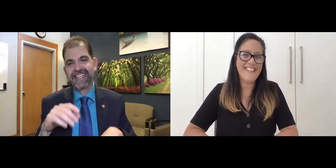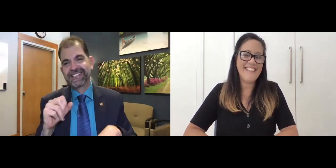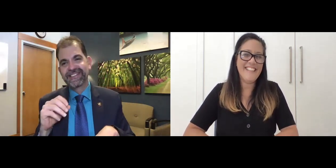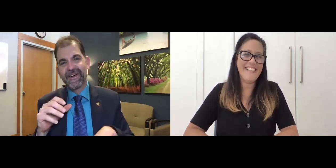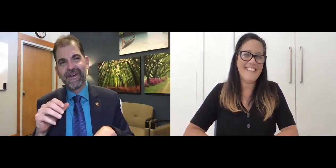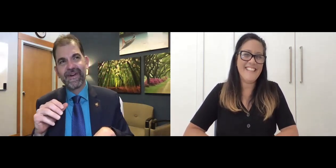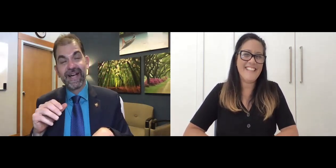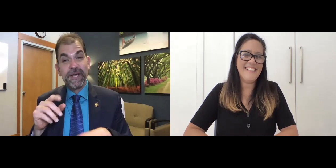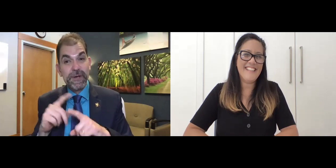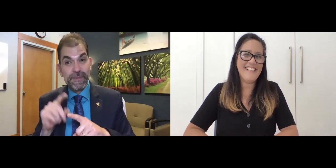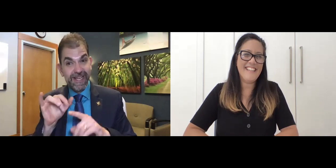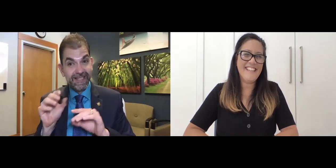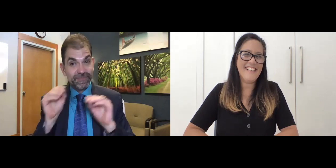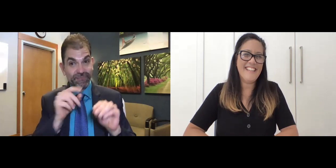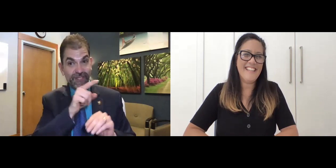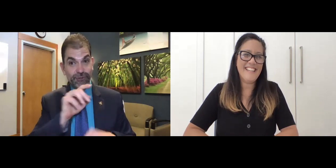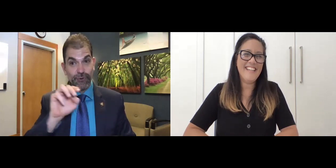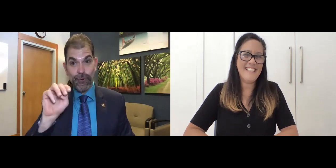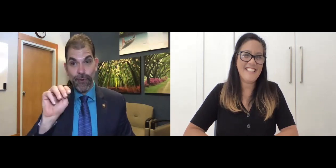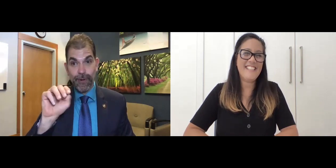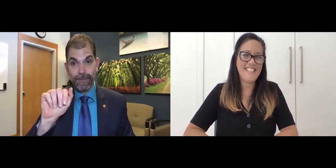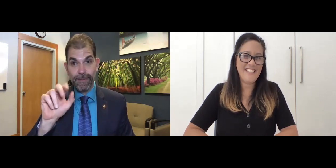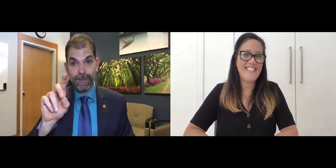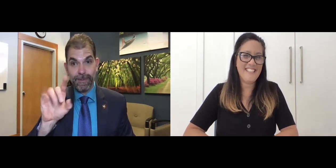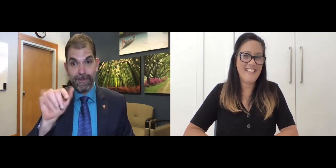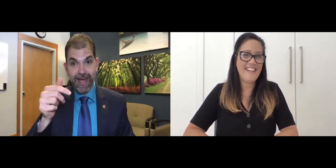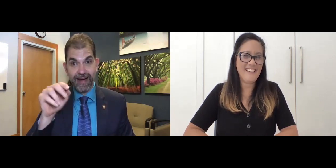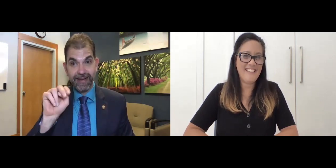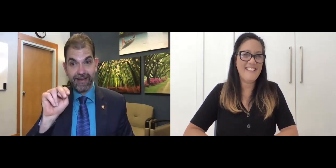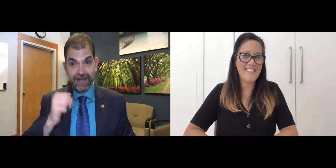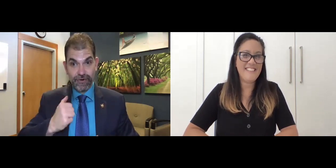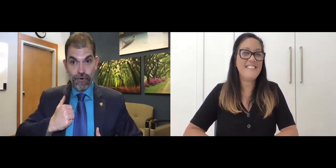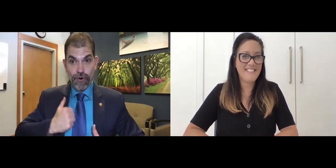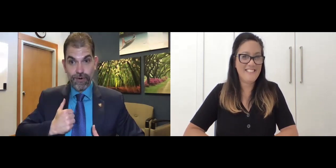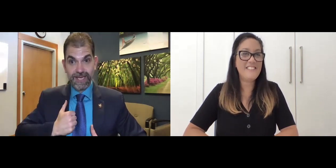move to Seattle or anywhere in Washington state.